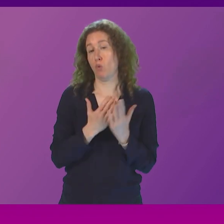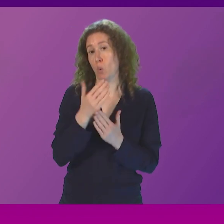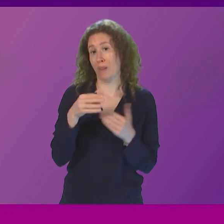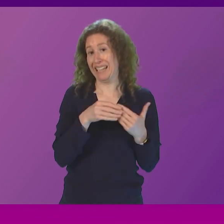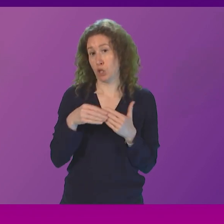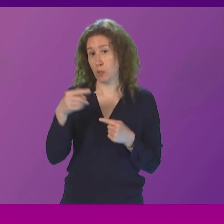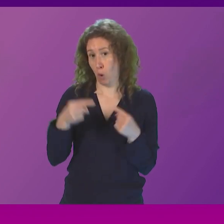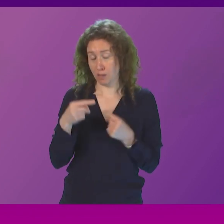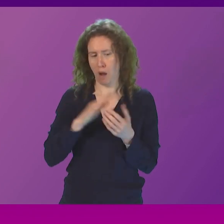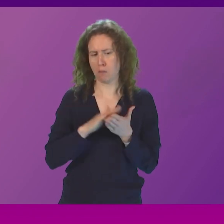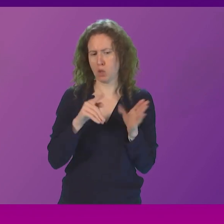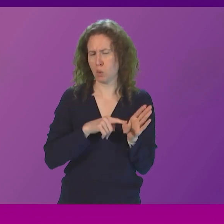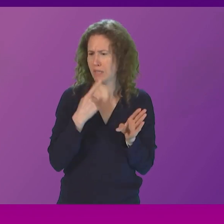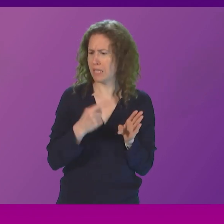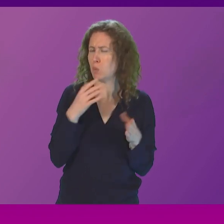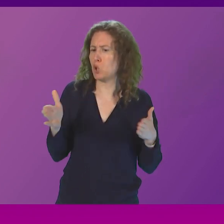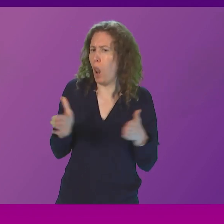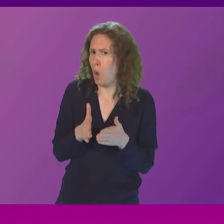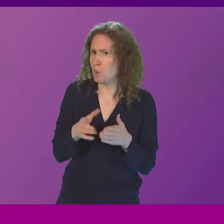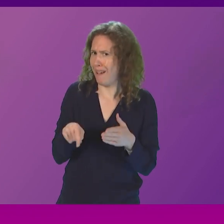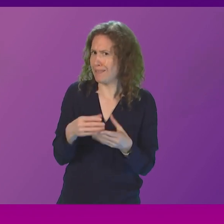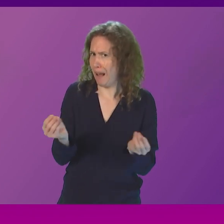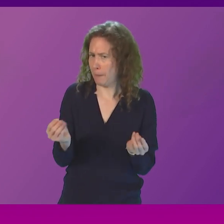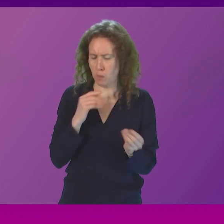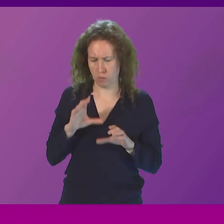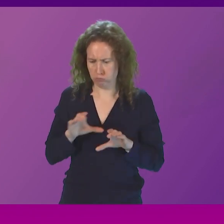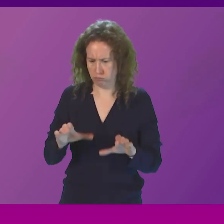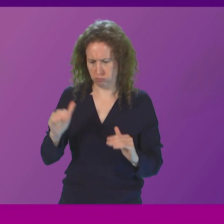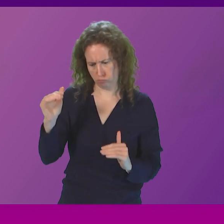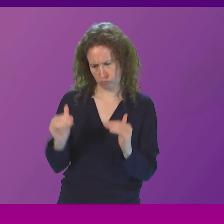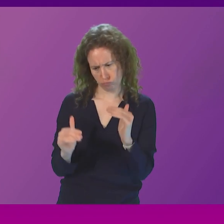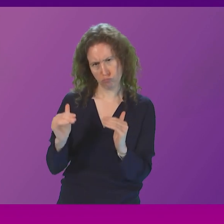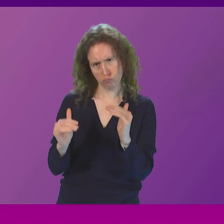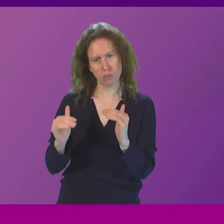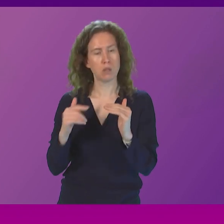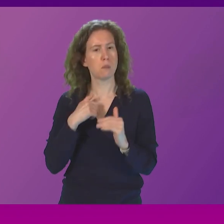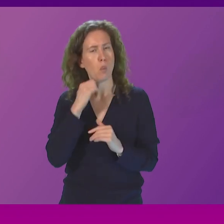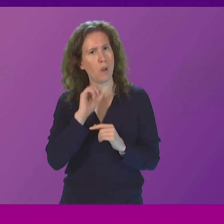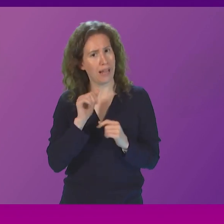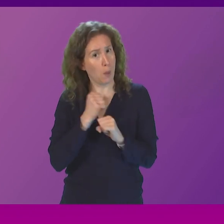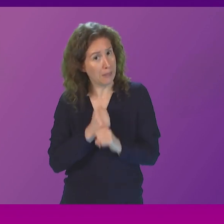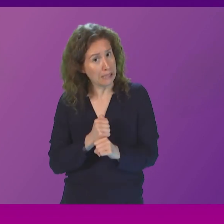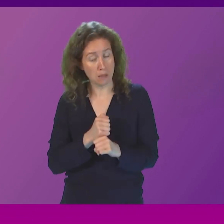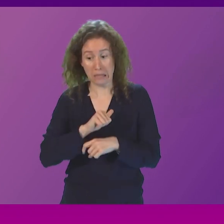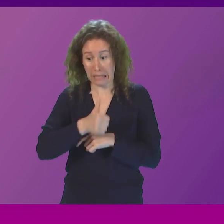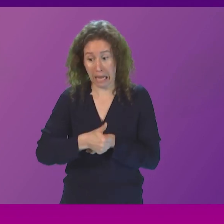Is he going to commit to delivering that, as he said, in the next budget, for 2023-24? Is he going to keep the promise?